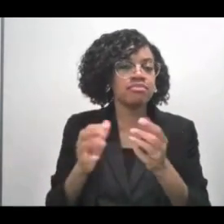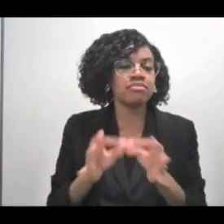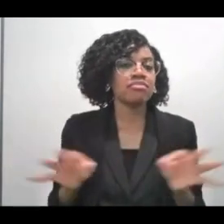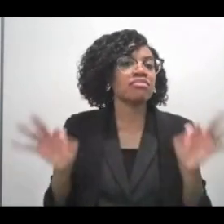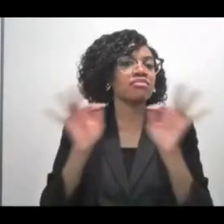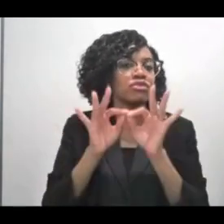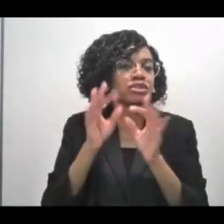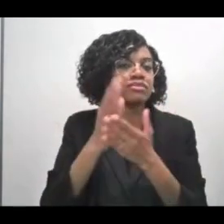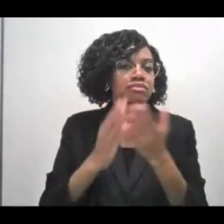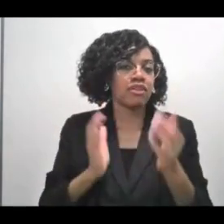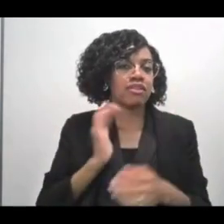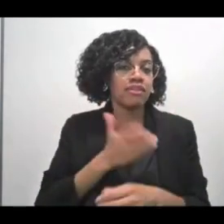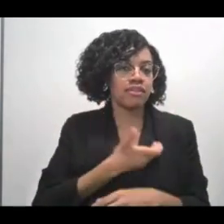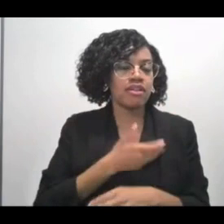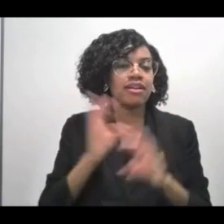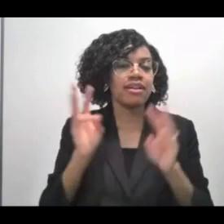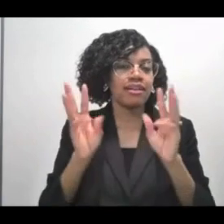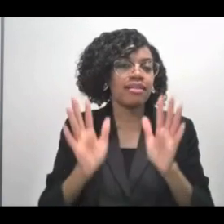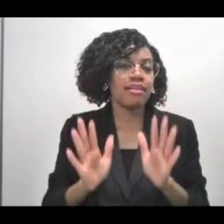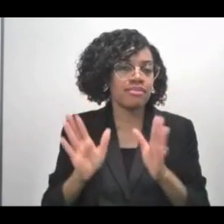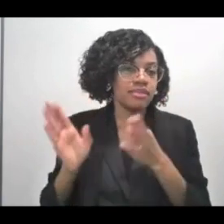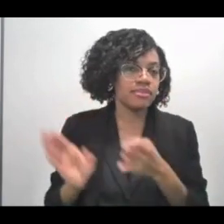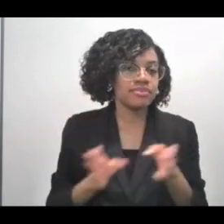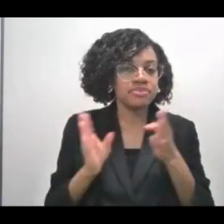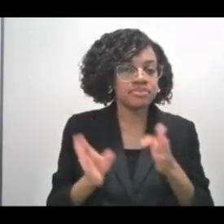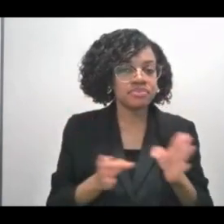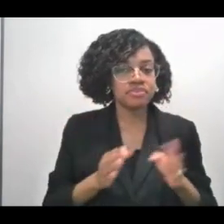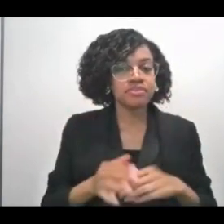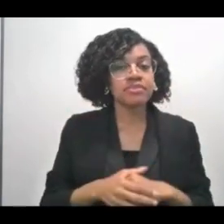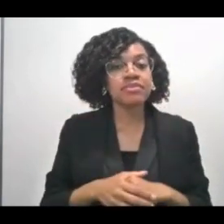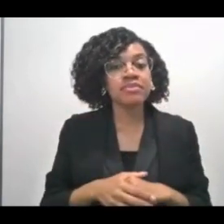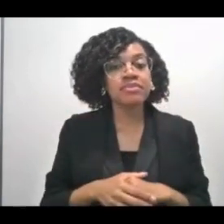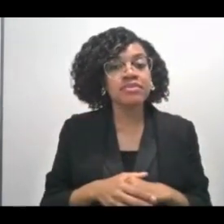climate resilience. All three of these or any of them would be a